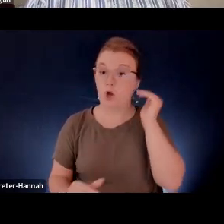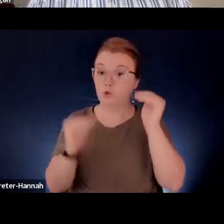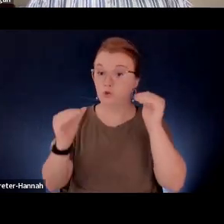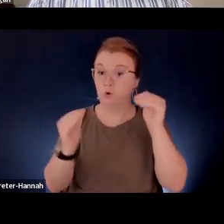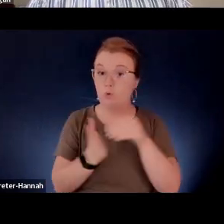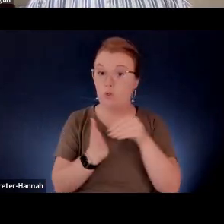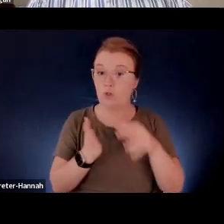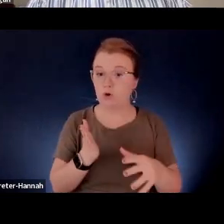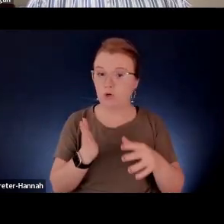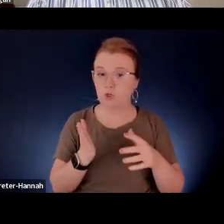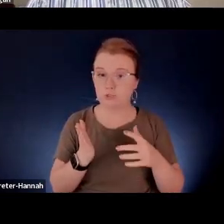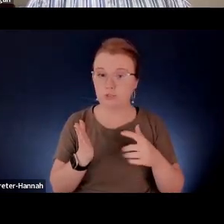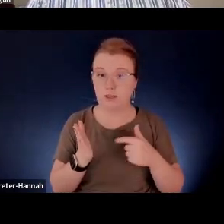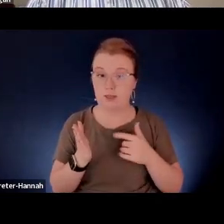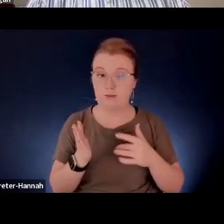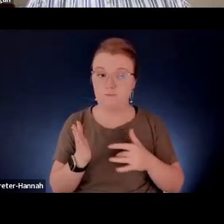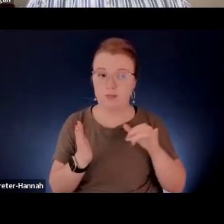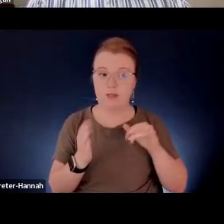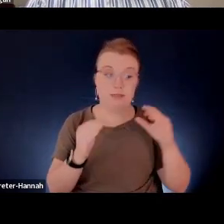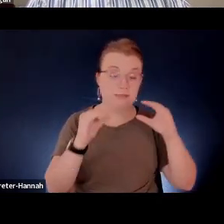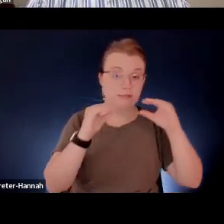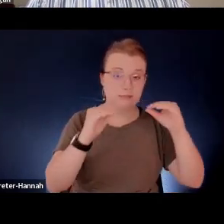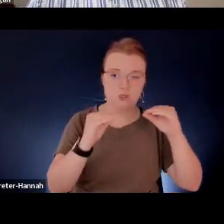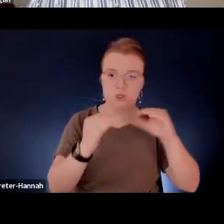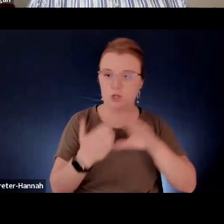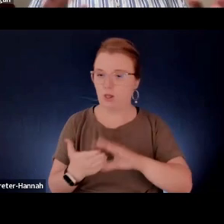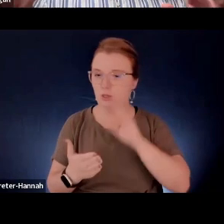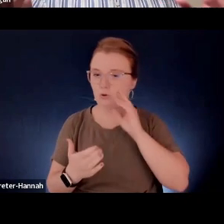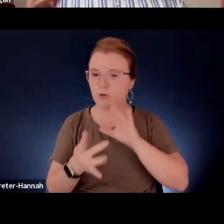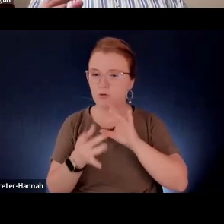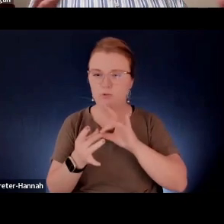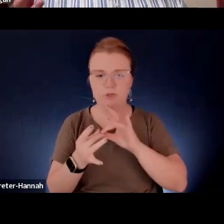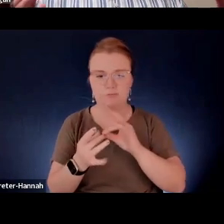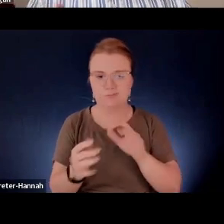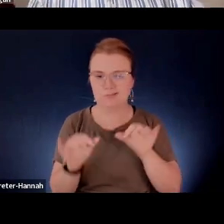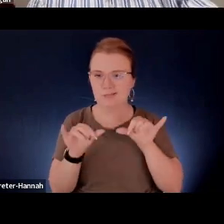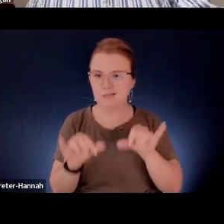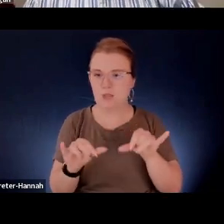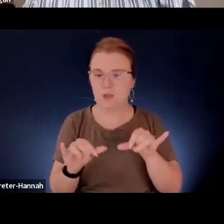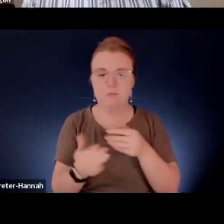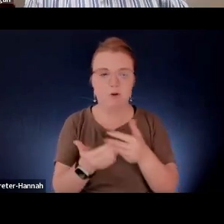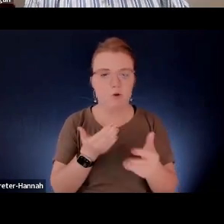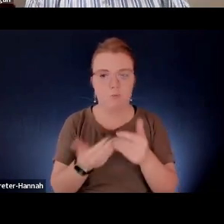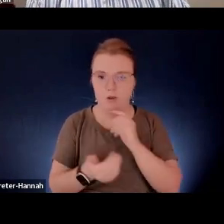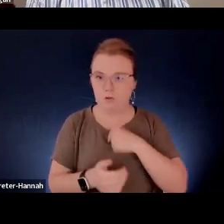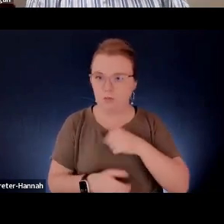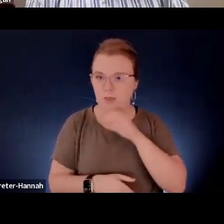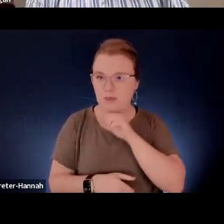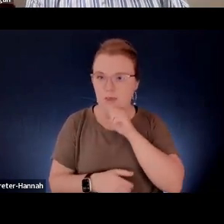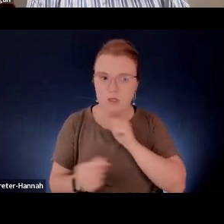and the teaching and learning relationship is the same no matter what age, you know, you're working with,